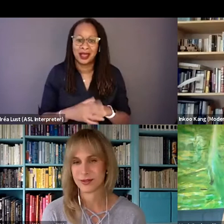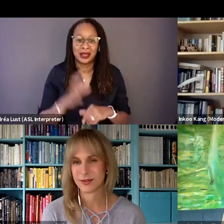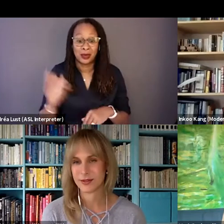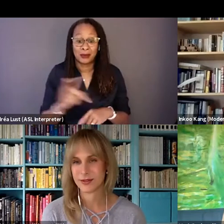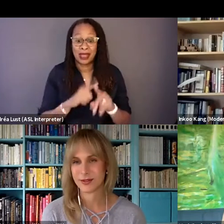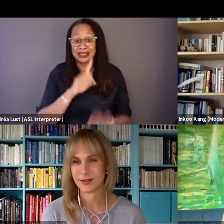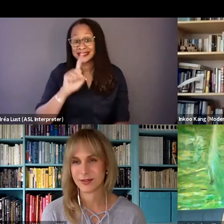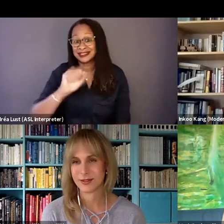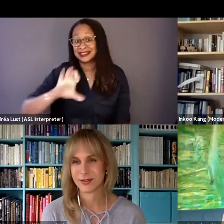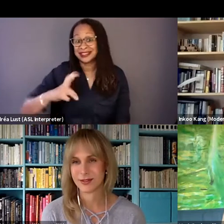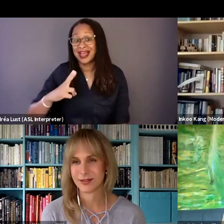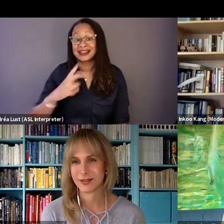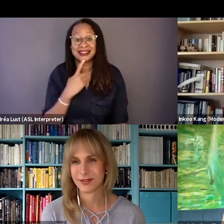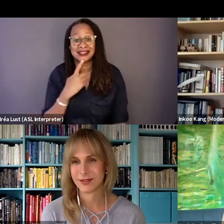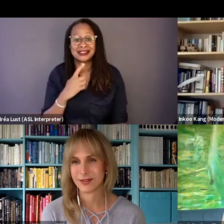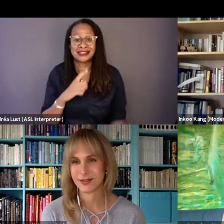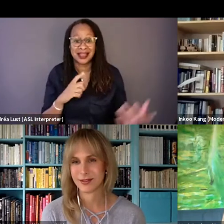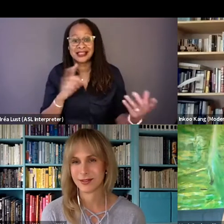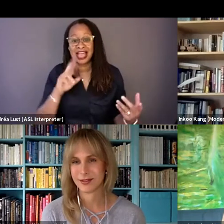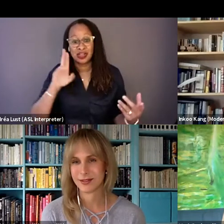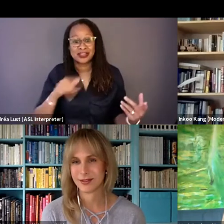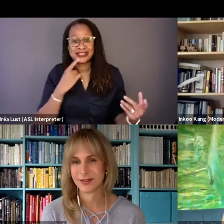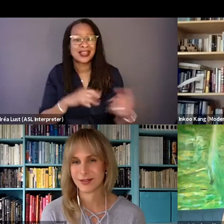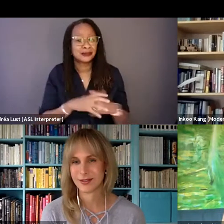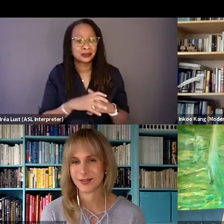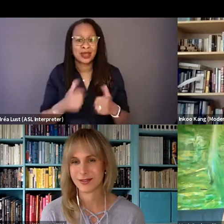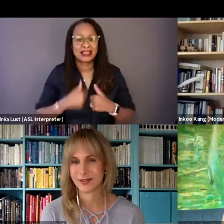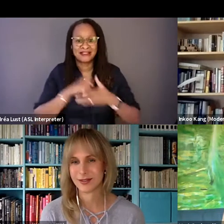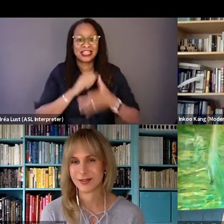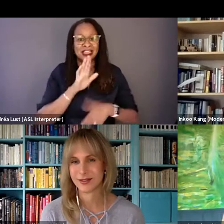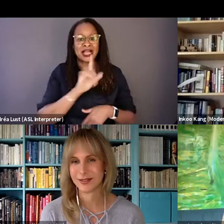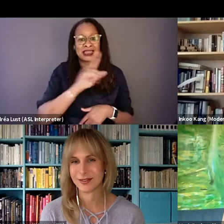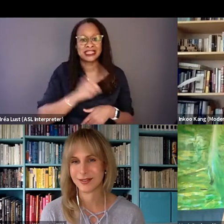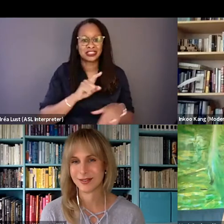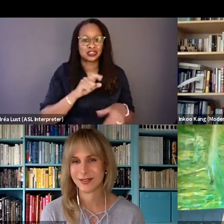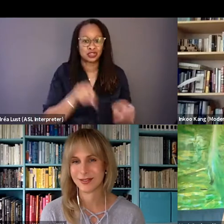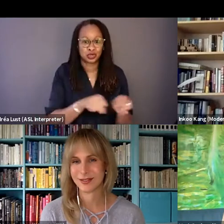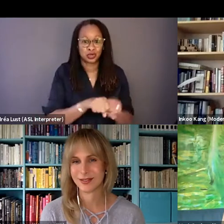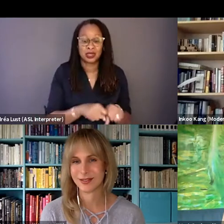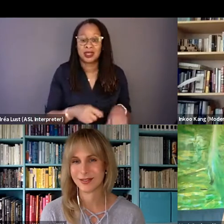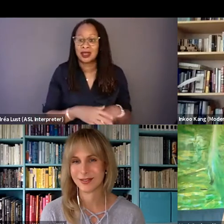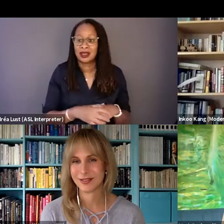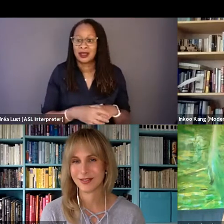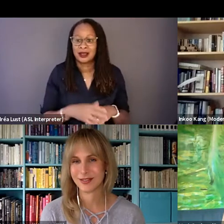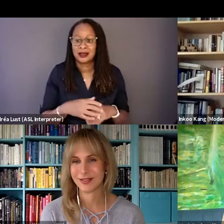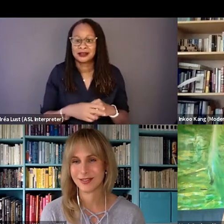which is like we get to live in Liz's shoes. So when she's like, all the Dales are on the road. There'll be a Dale everywhere and you just caught new sales everywhere.